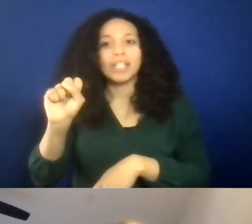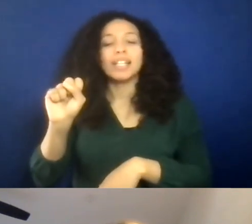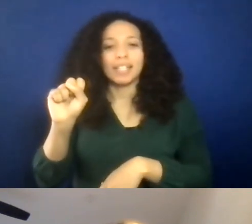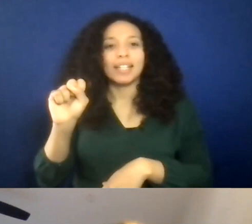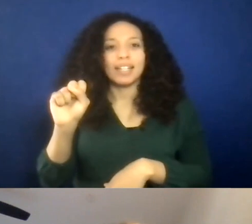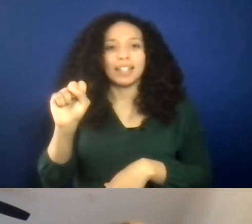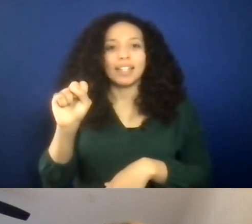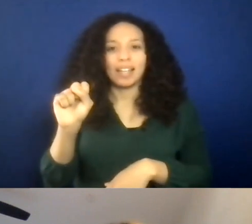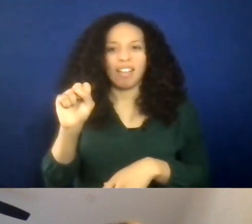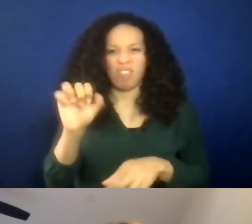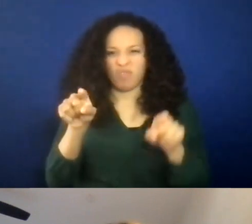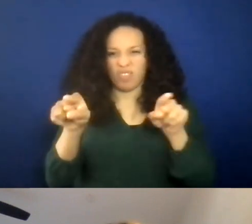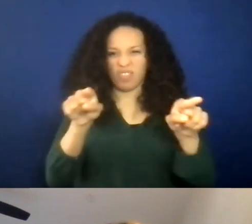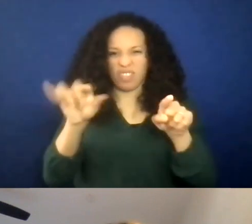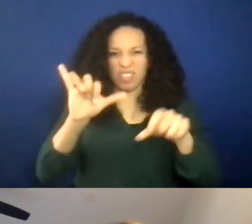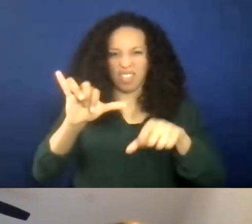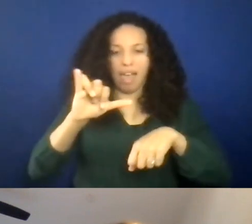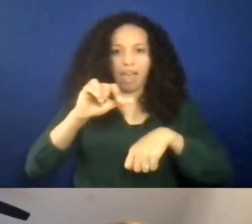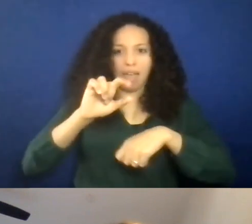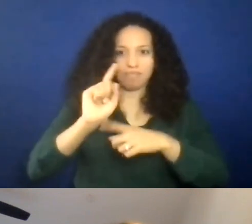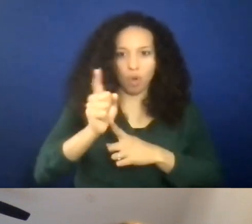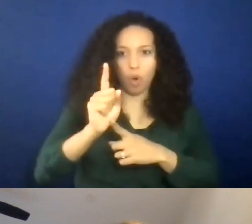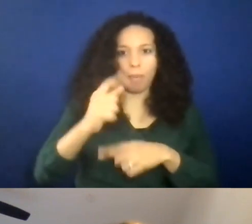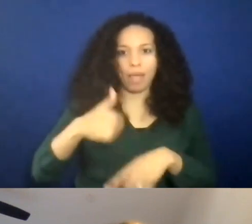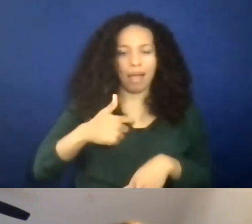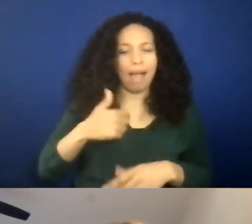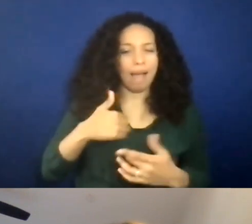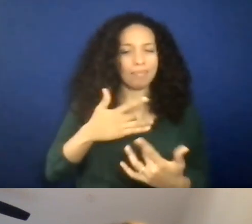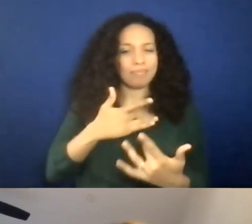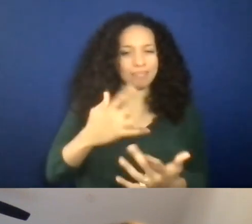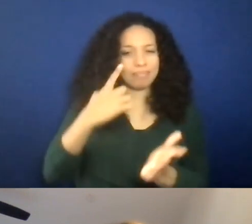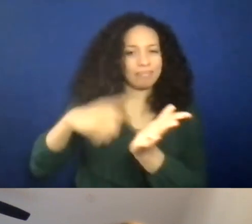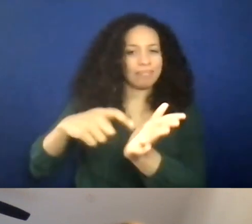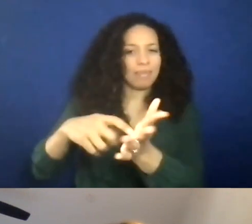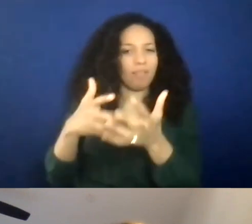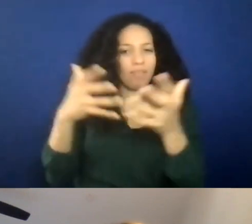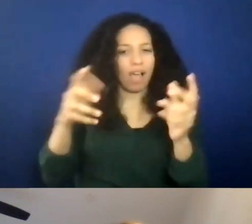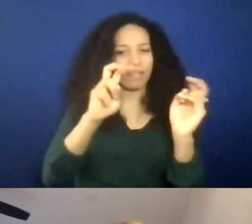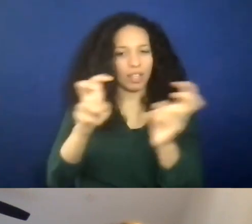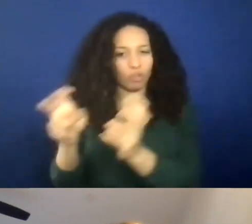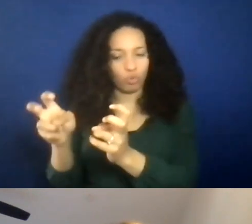that's when I see a lot of issues. Also, if the child's not making the progress